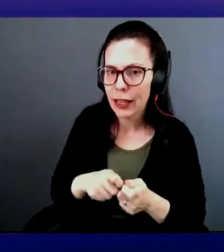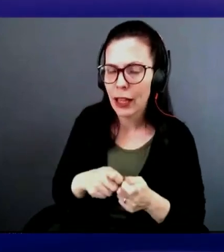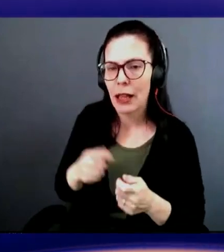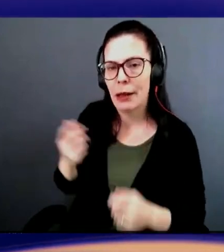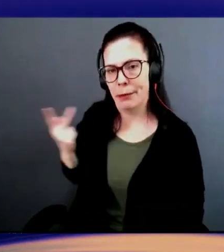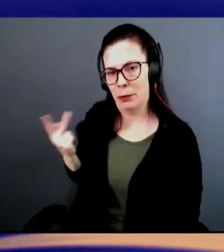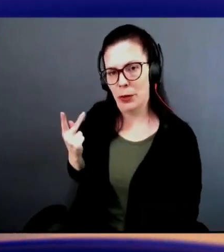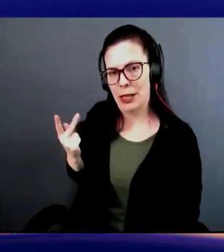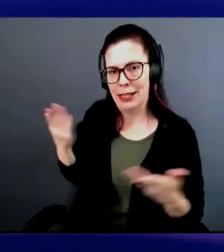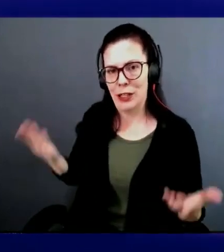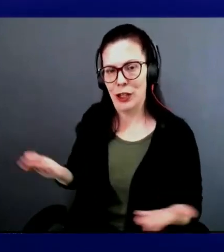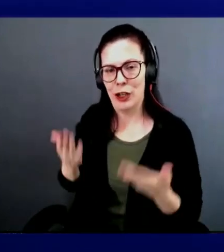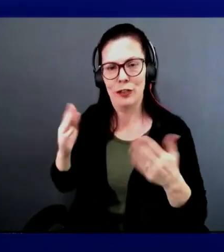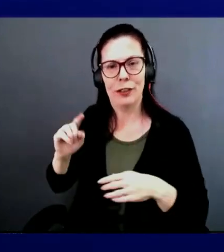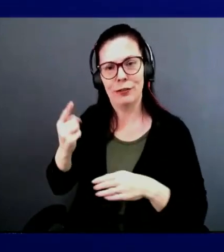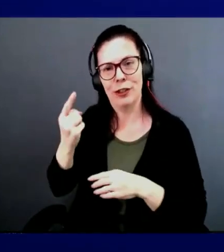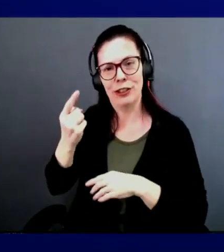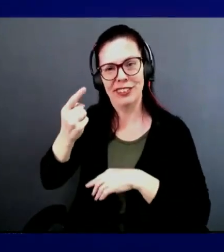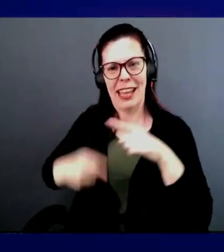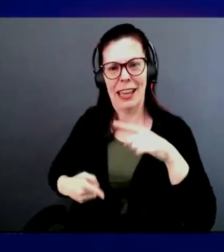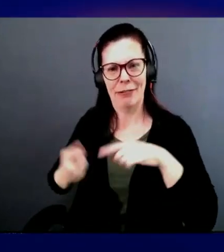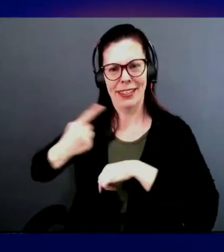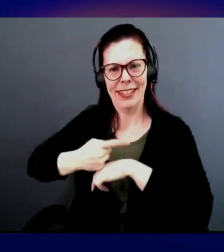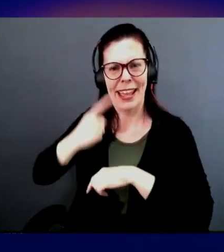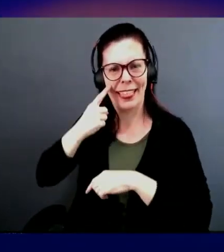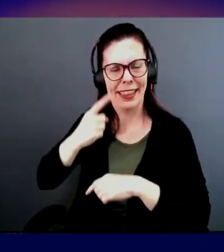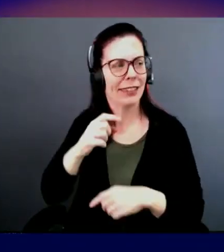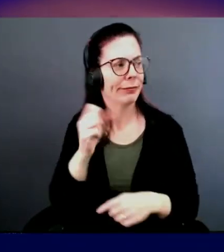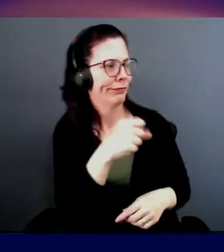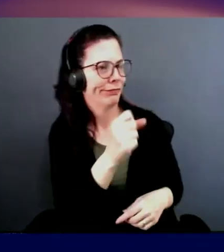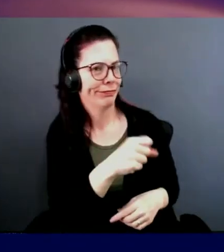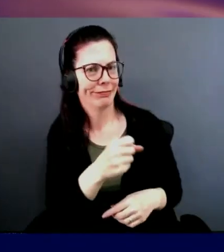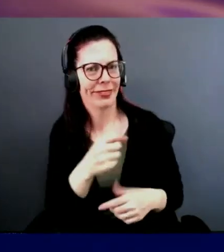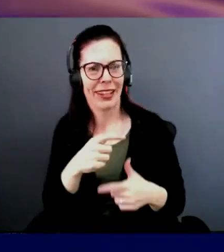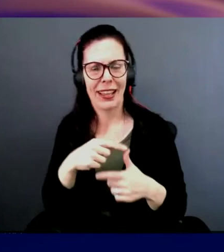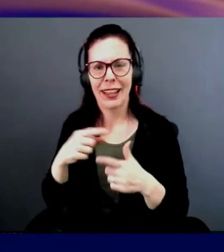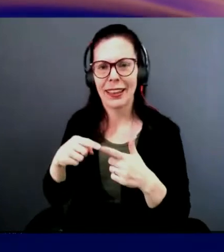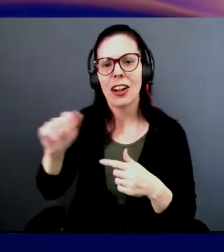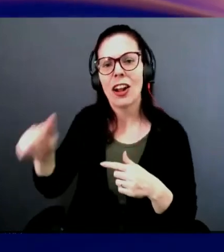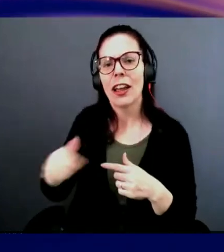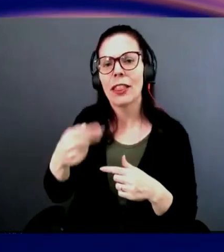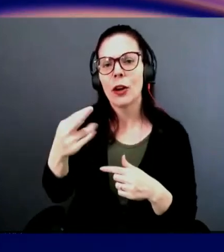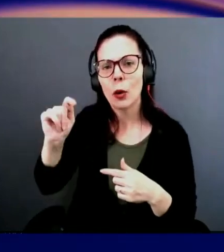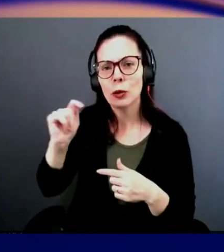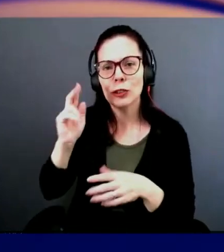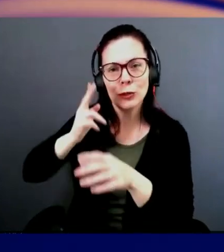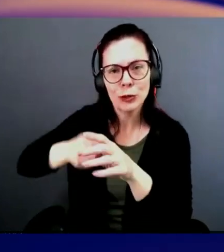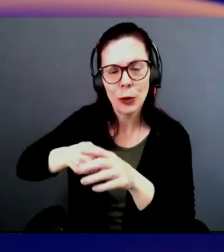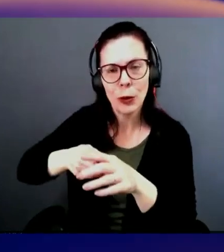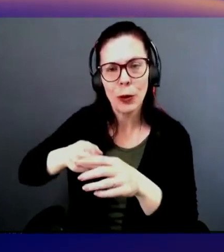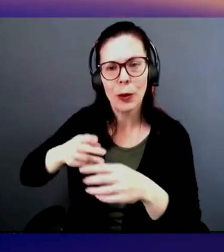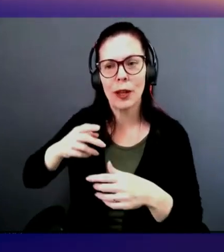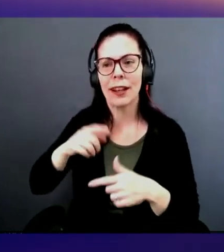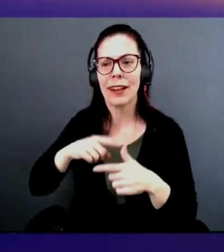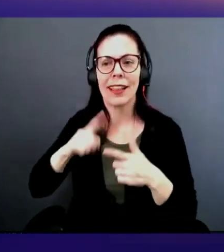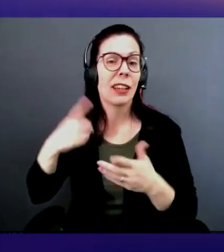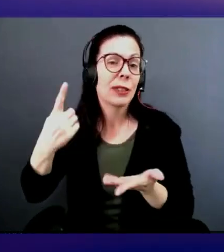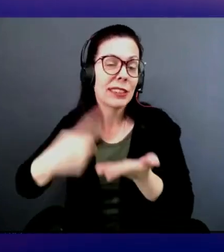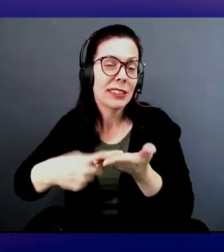for the first half of the day, I think and then we're gonna have our other host join us and then we're gonna be talking about all the other things